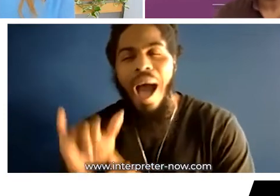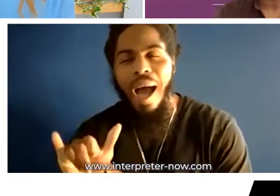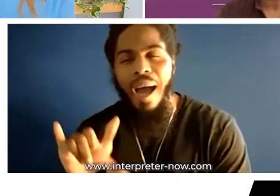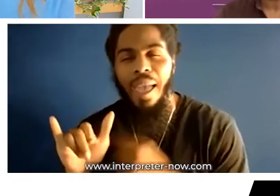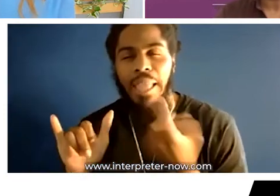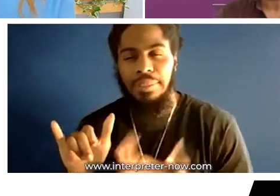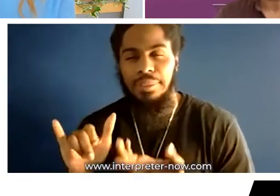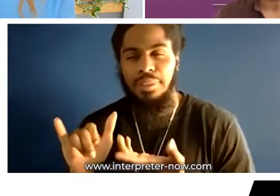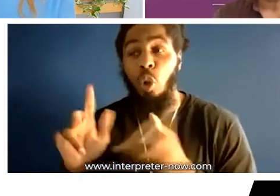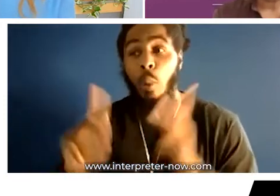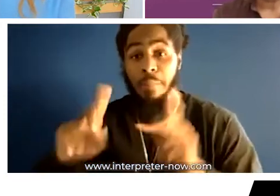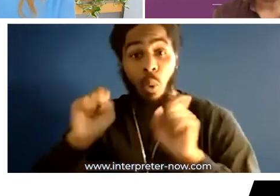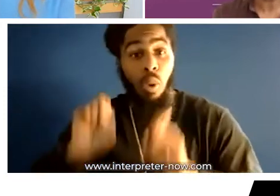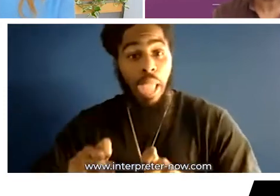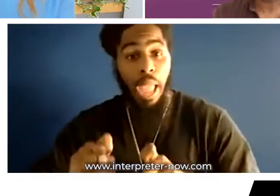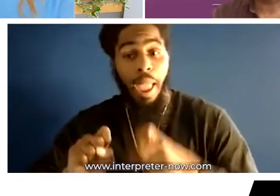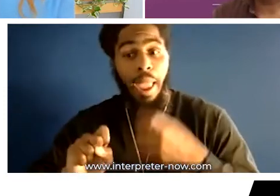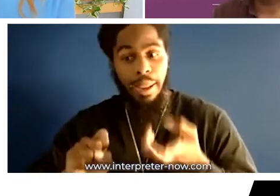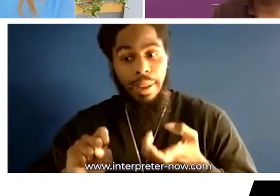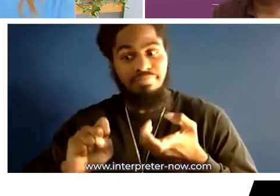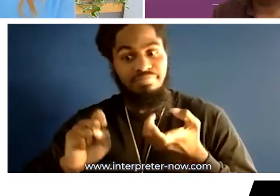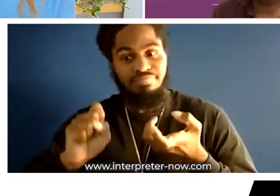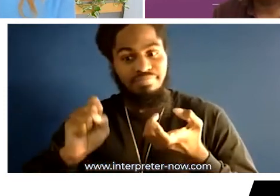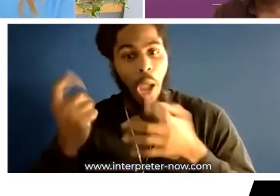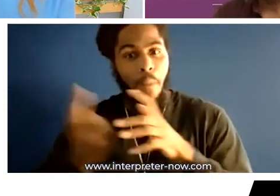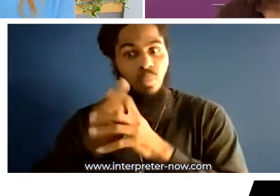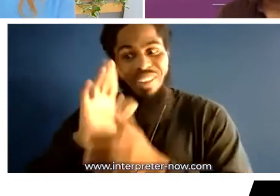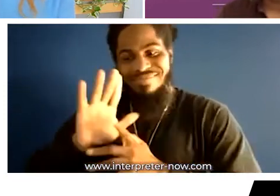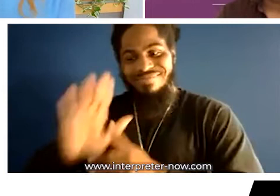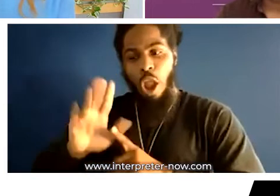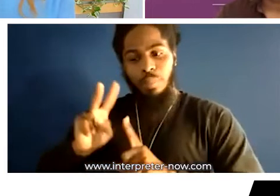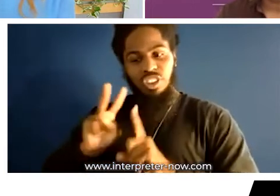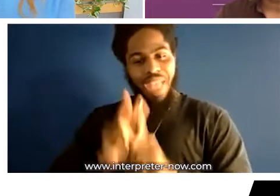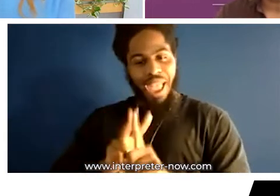positions about the need for this work? Right?